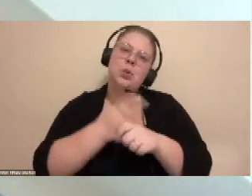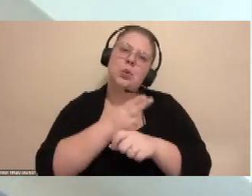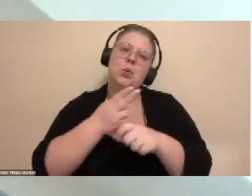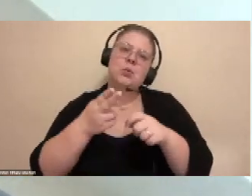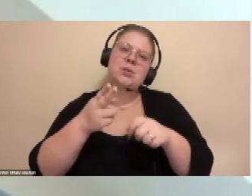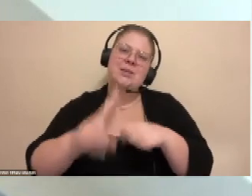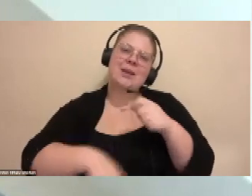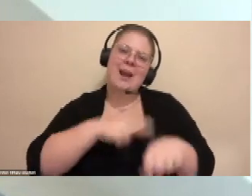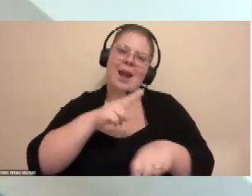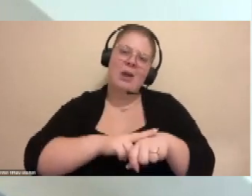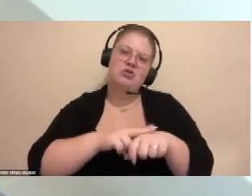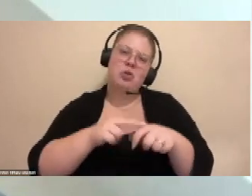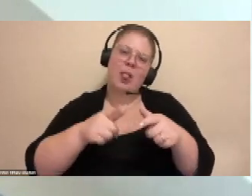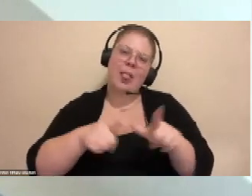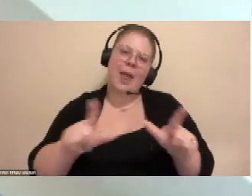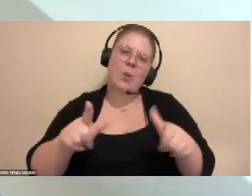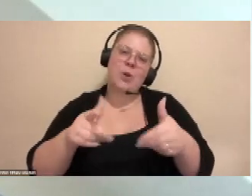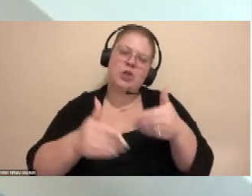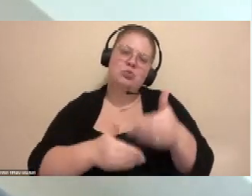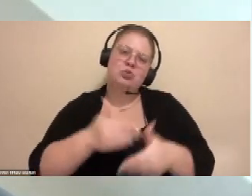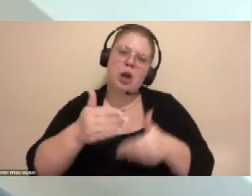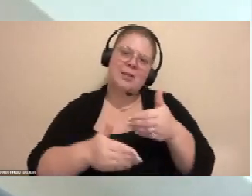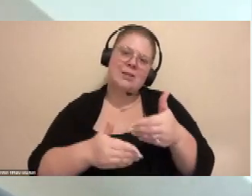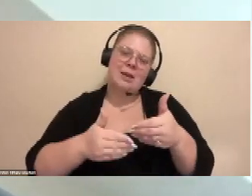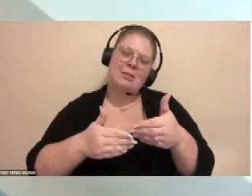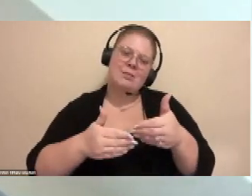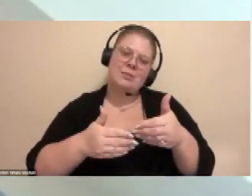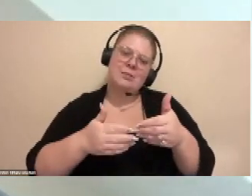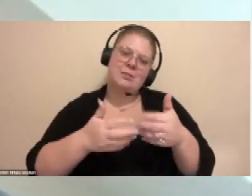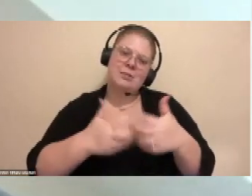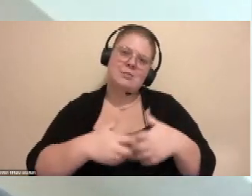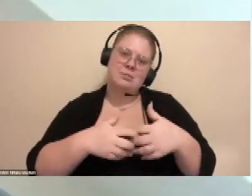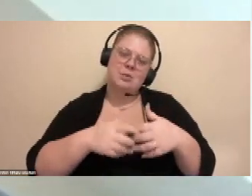to quickly pull information